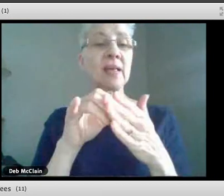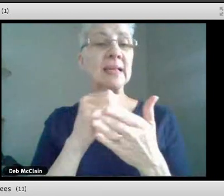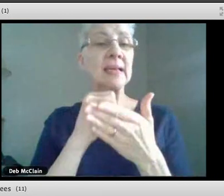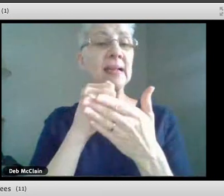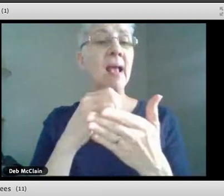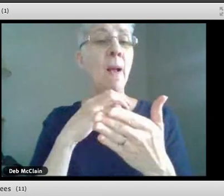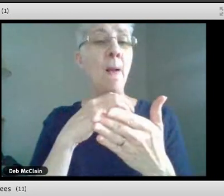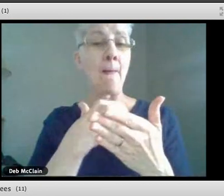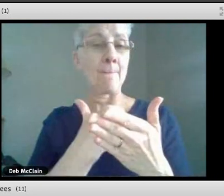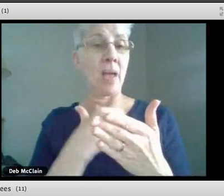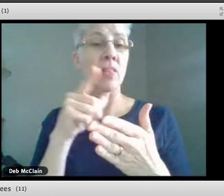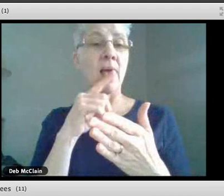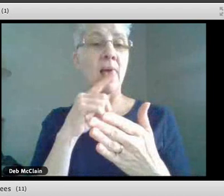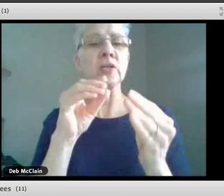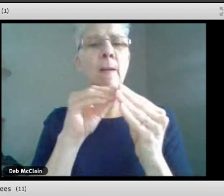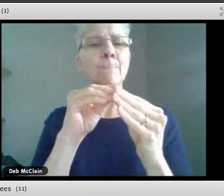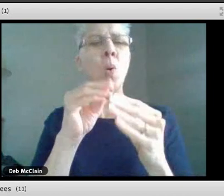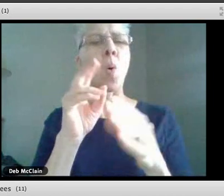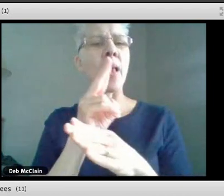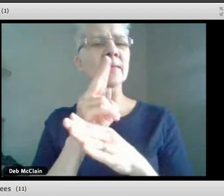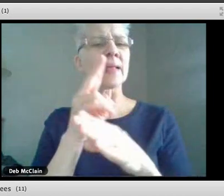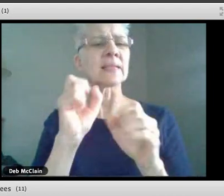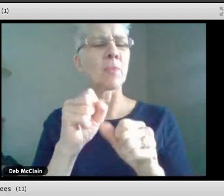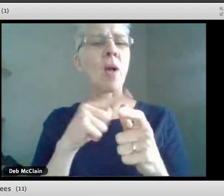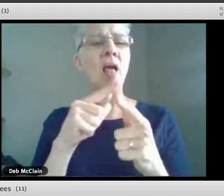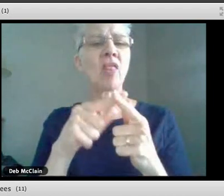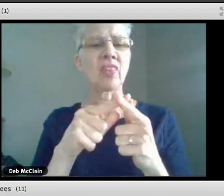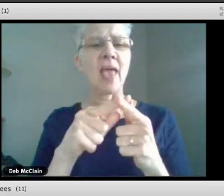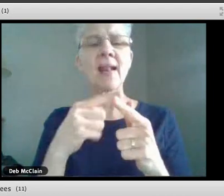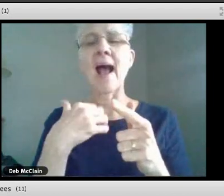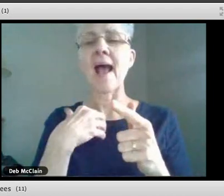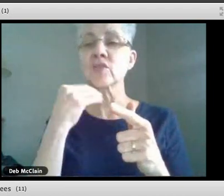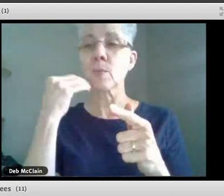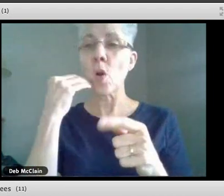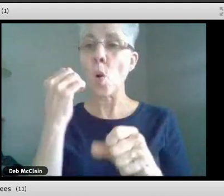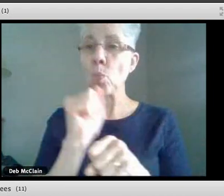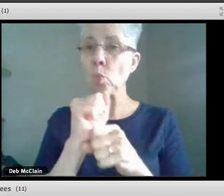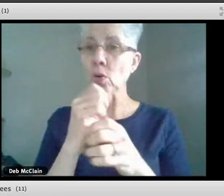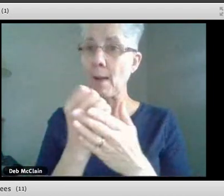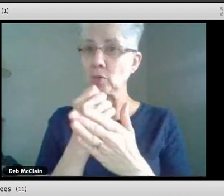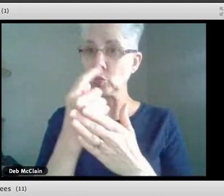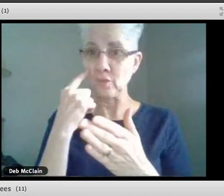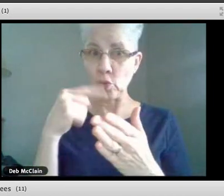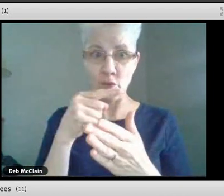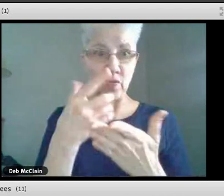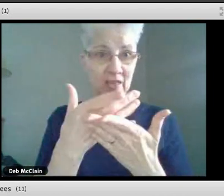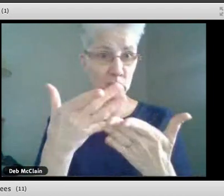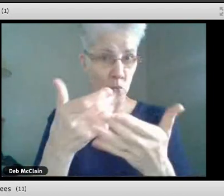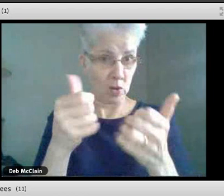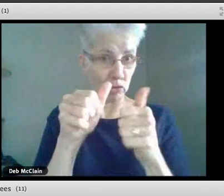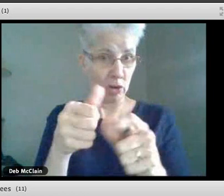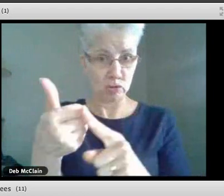make our libraries more accessible. And then, throughout, I've got some homework opportunities for you, if there's things that you want to try.